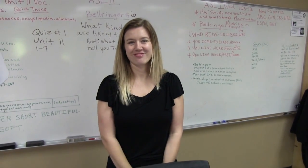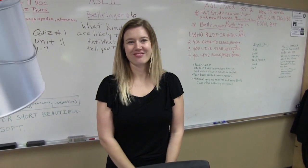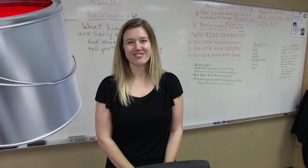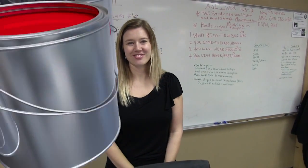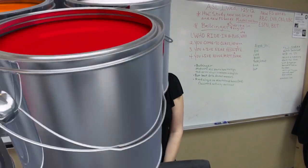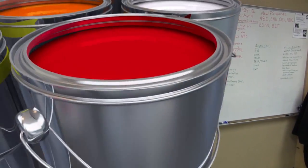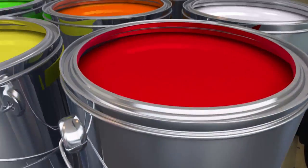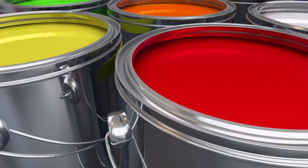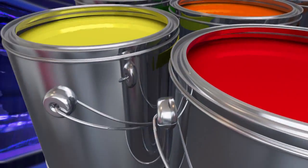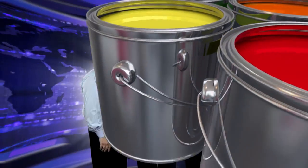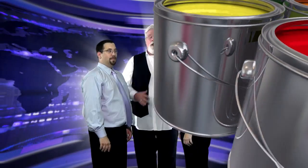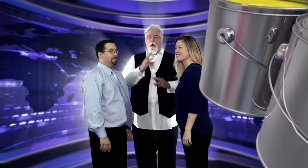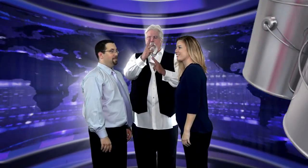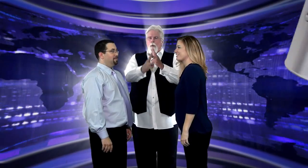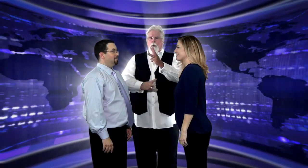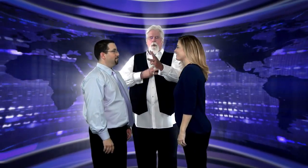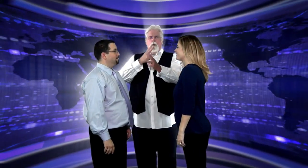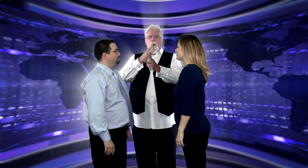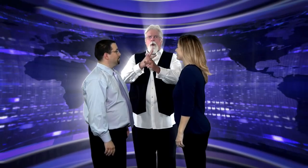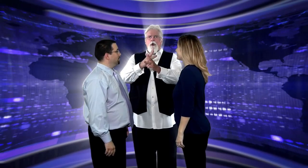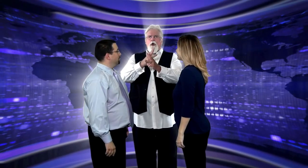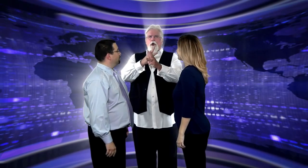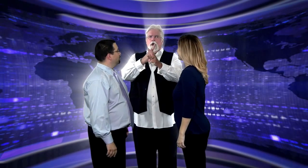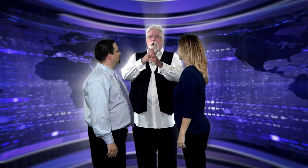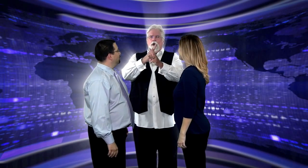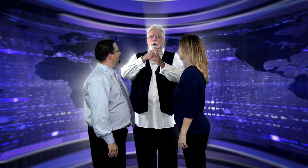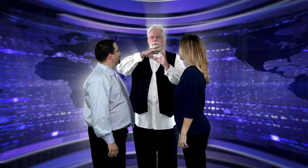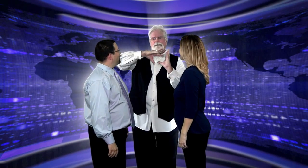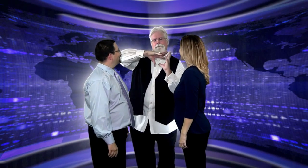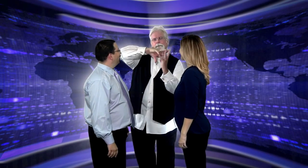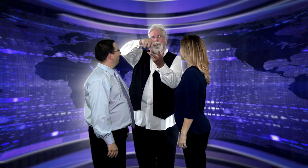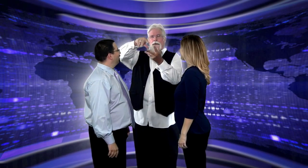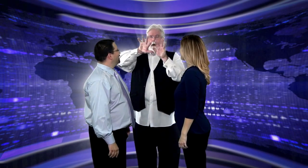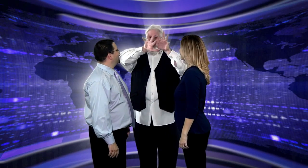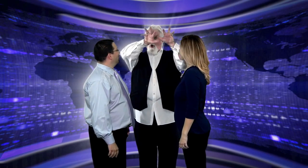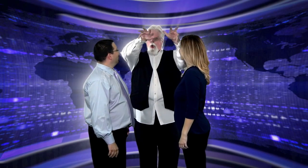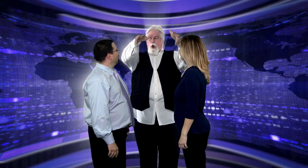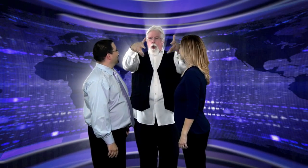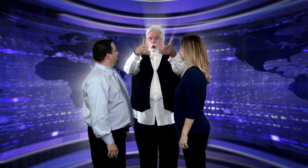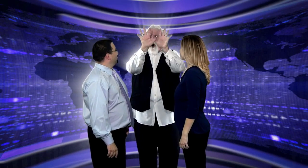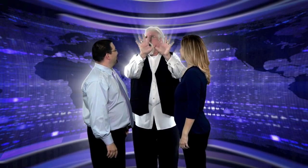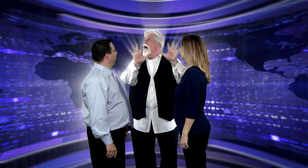on life.